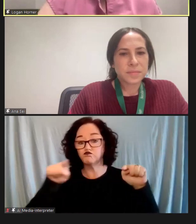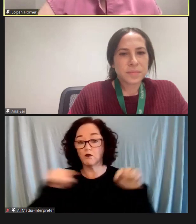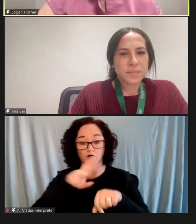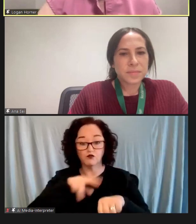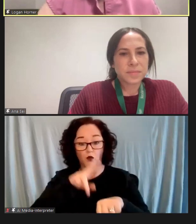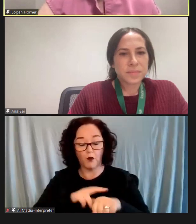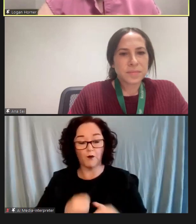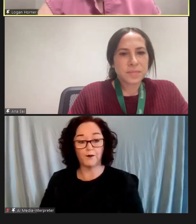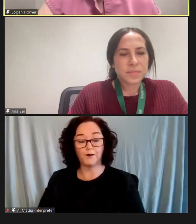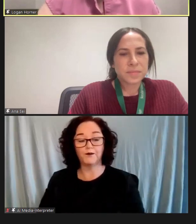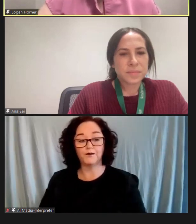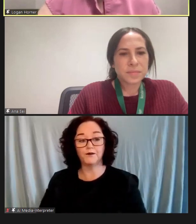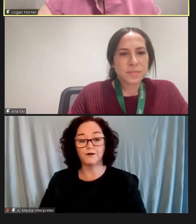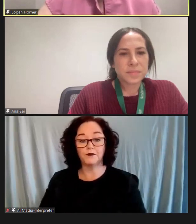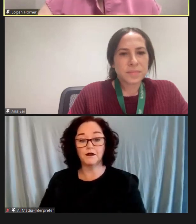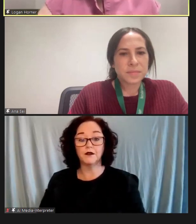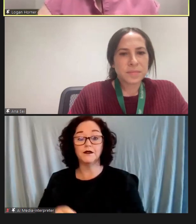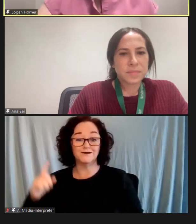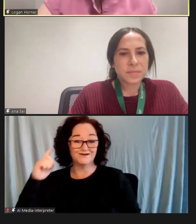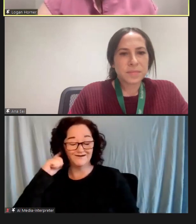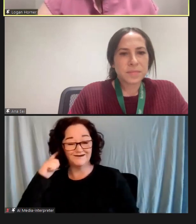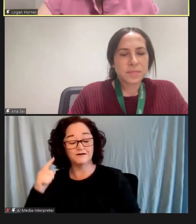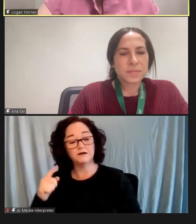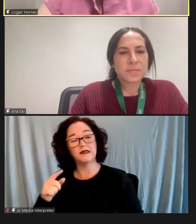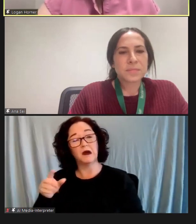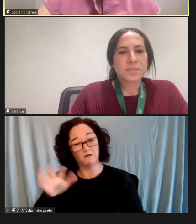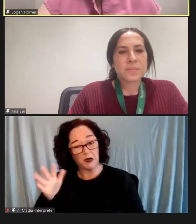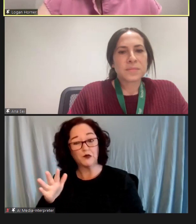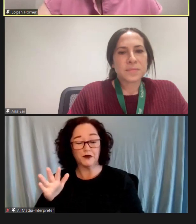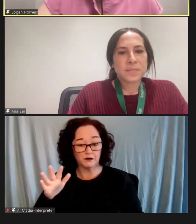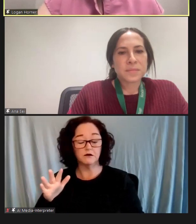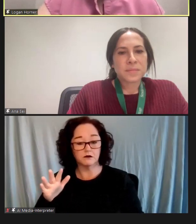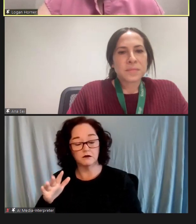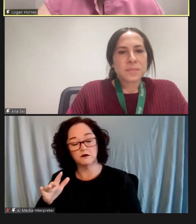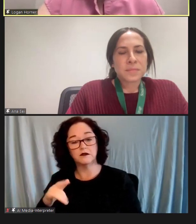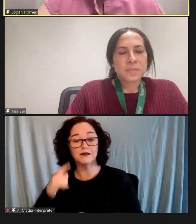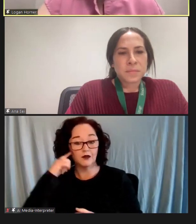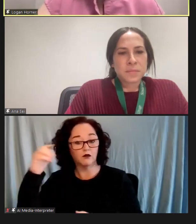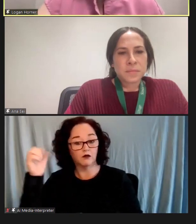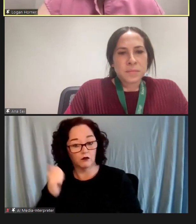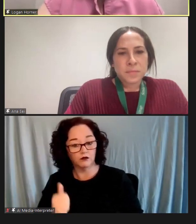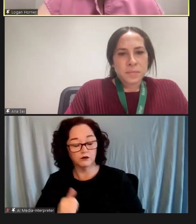conductive hearing loss so pretty much a